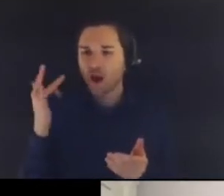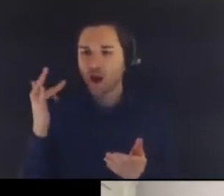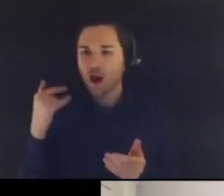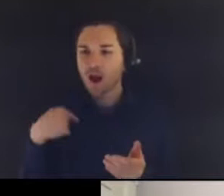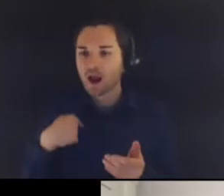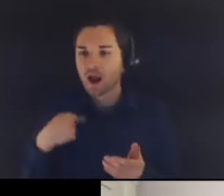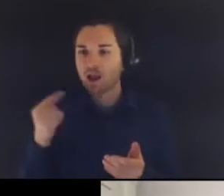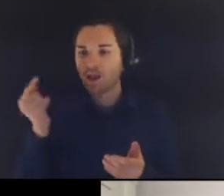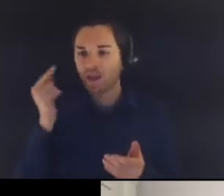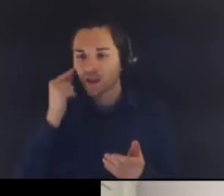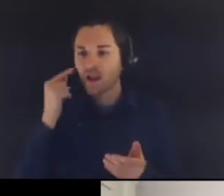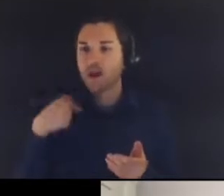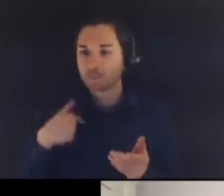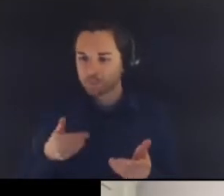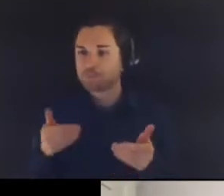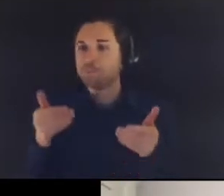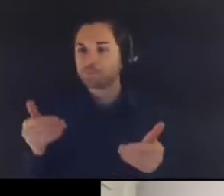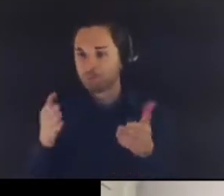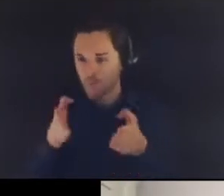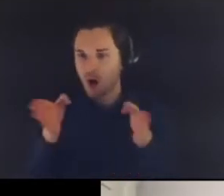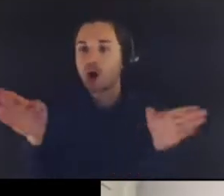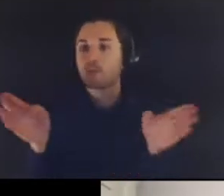disability. I kept thinking about, for example, there